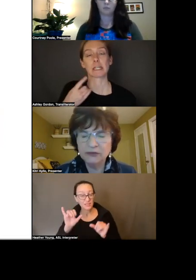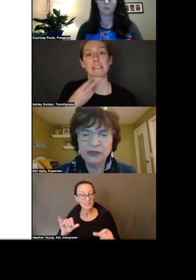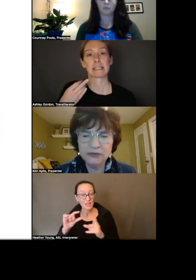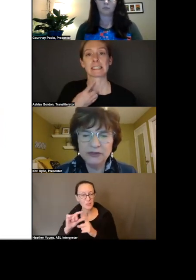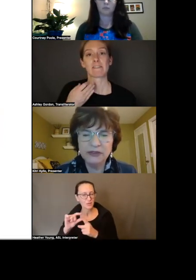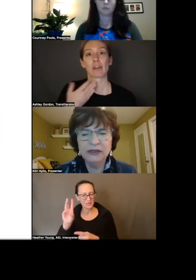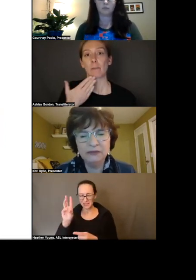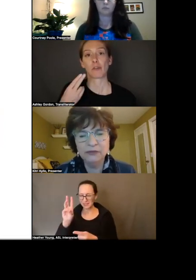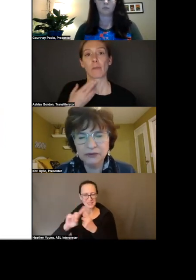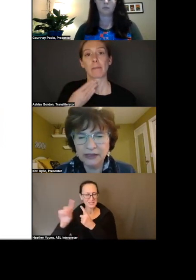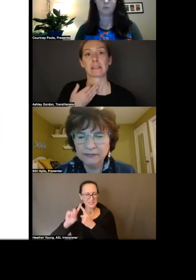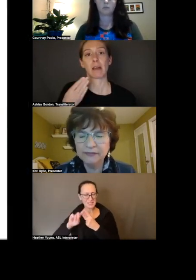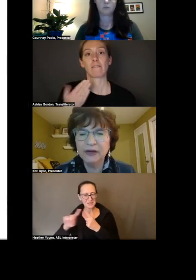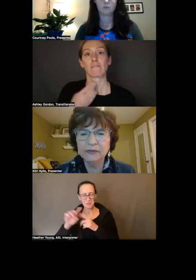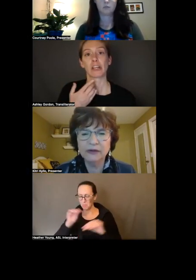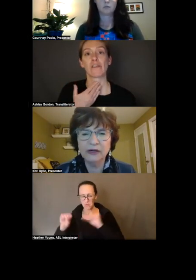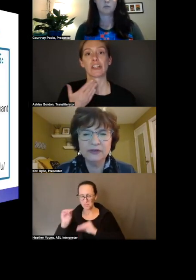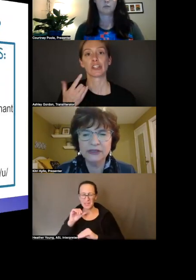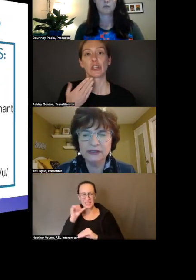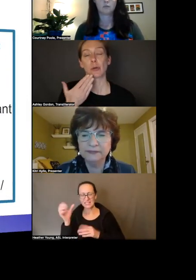to be using in real time conversation,